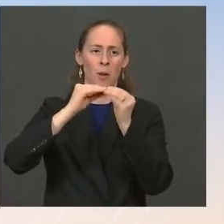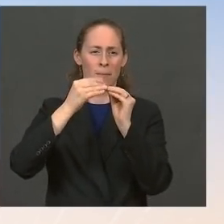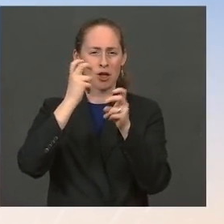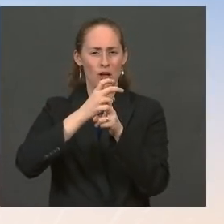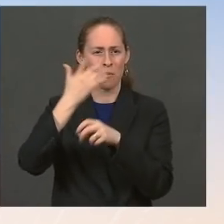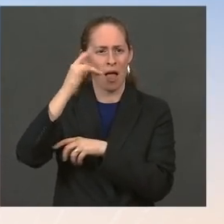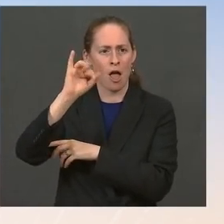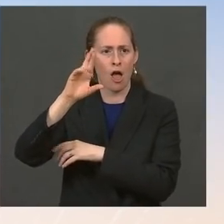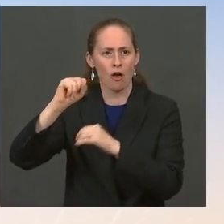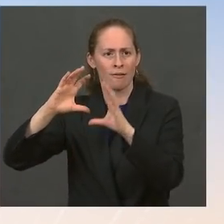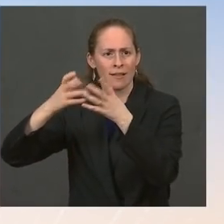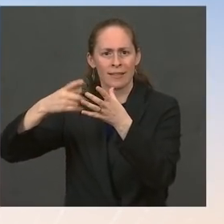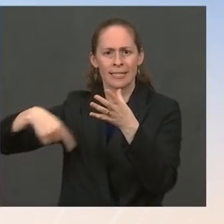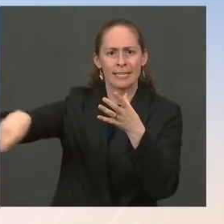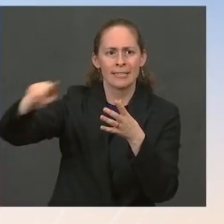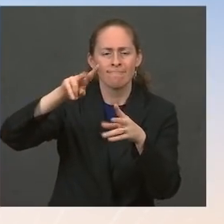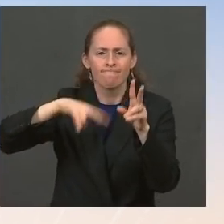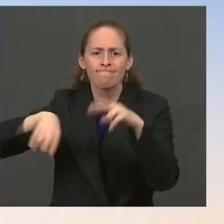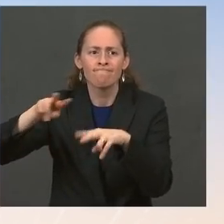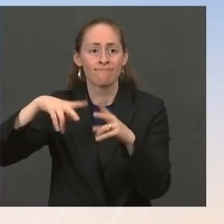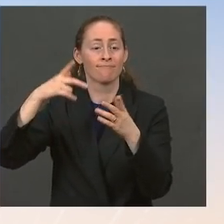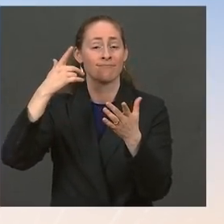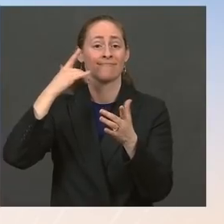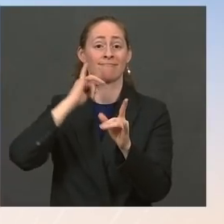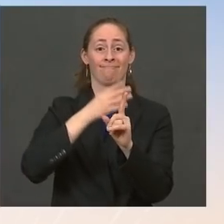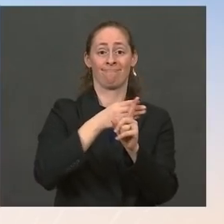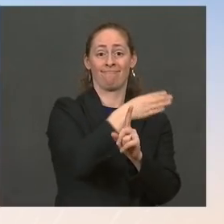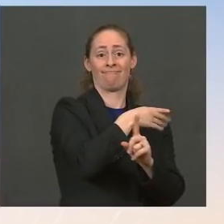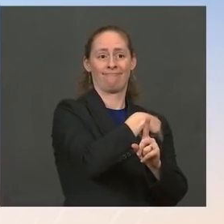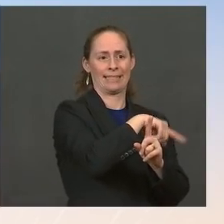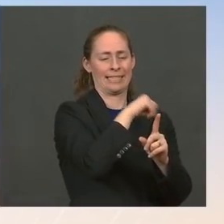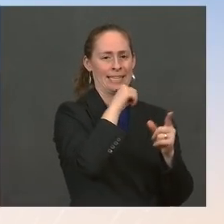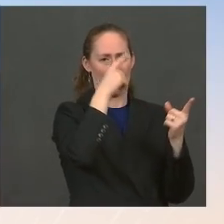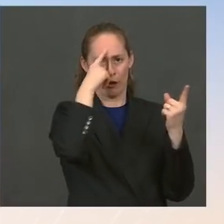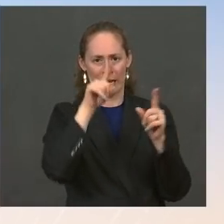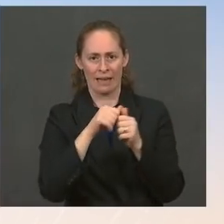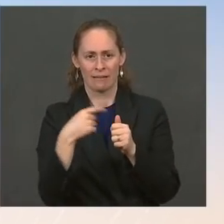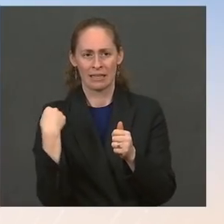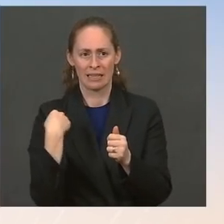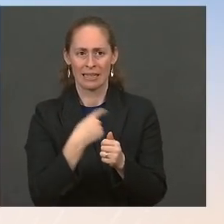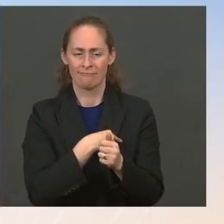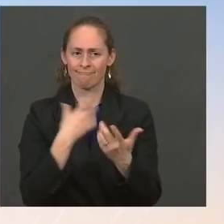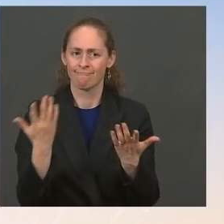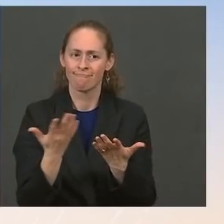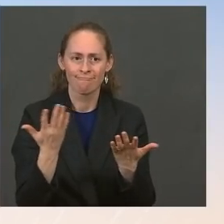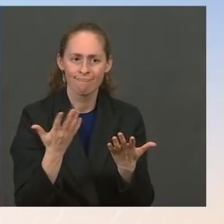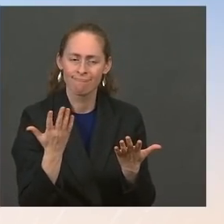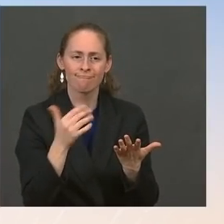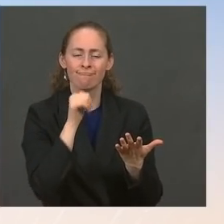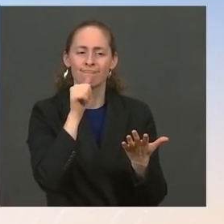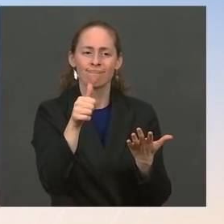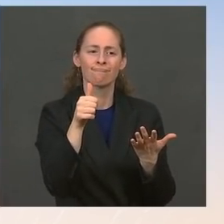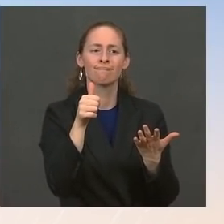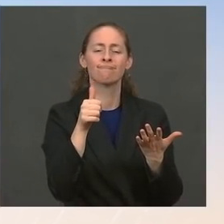who don't always agree with us -- former Secretary Paulson, former Secretary Larry Summers -- conveying that there could be much greater savings.